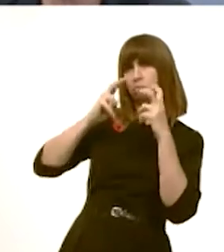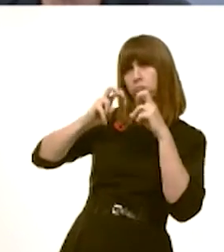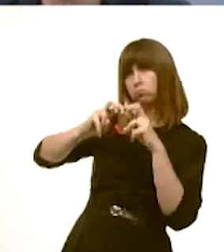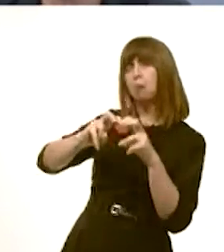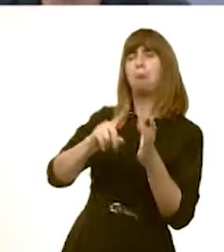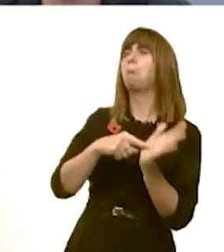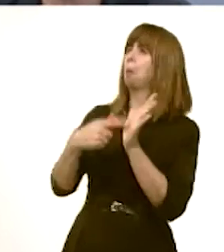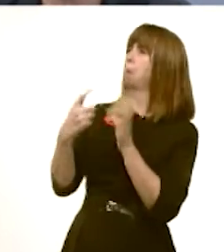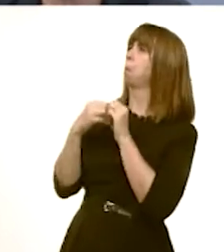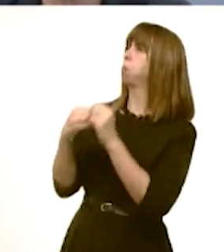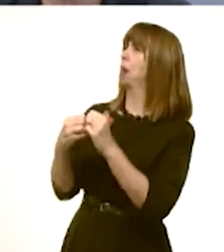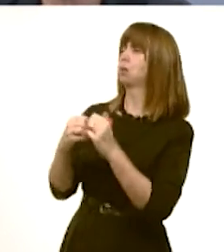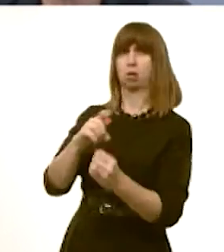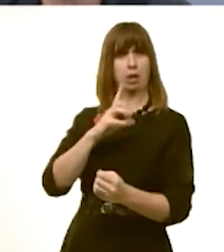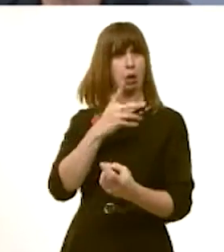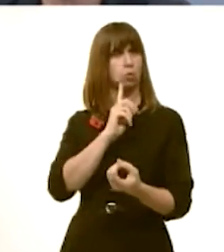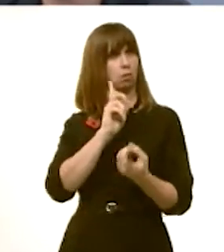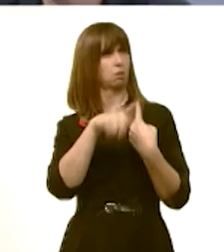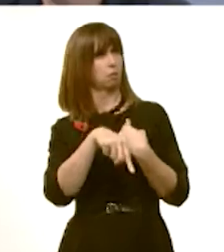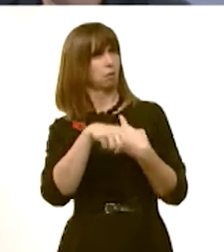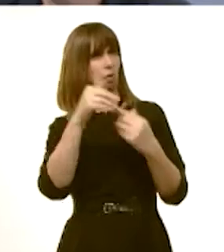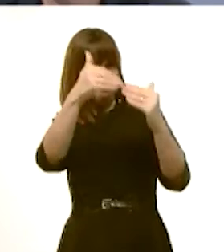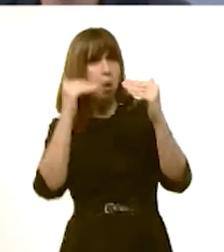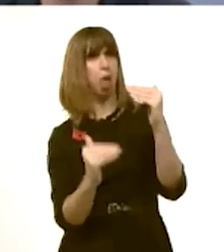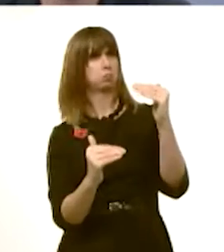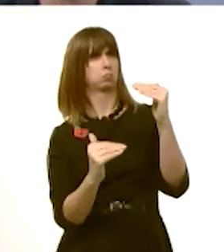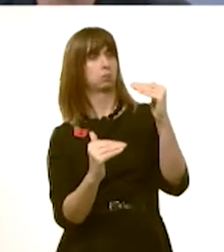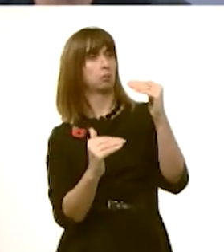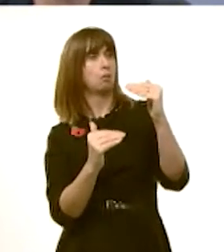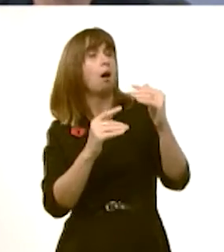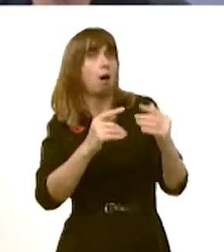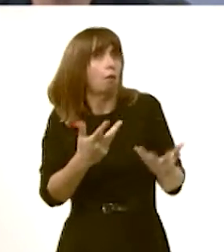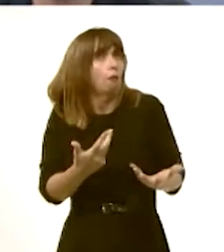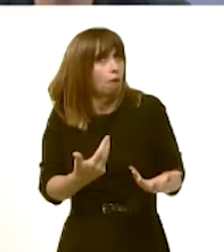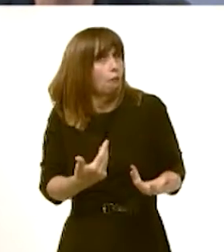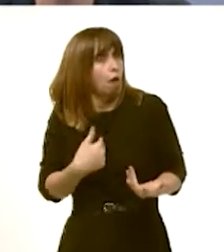Itís not unreasonable to ask for clarity around these figures and around these numbers